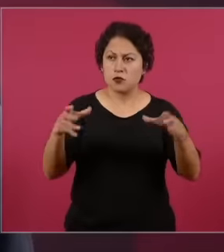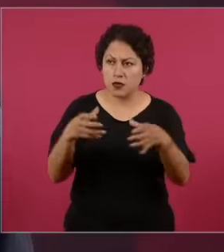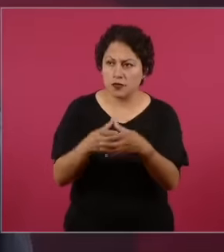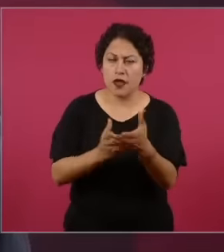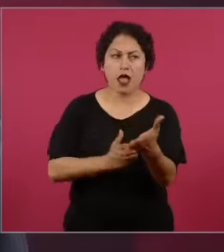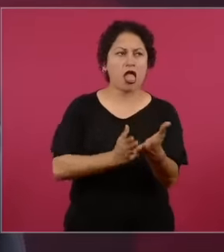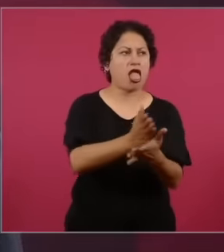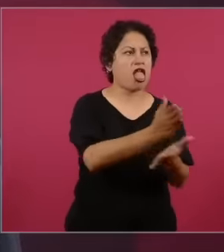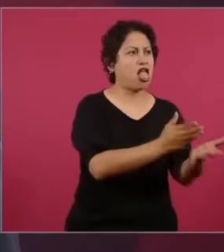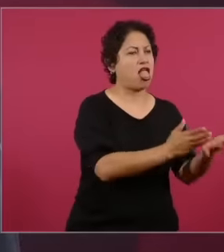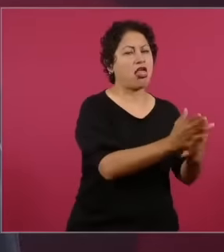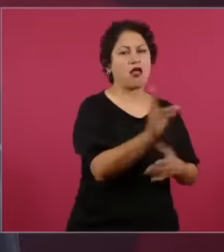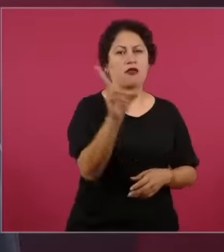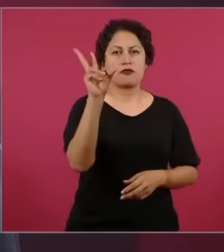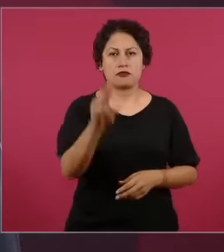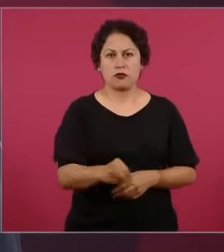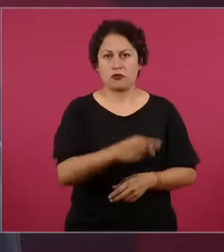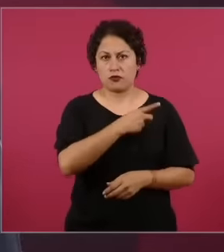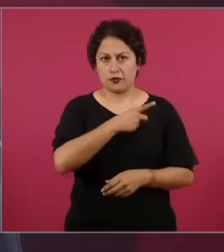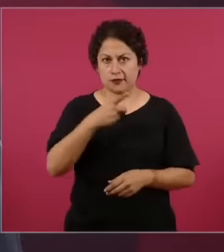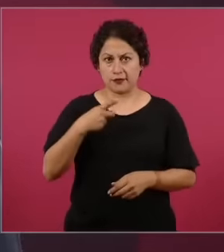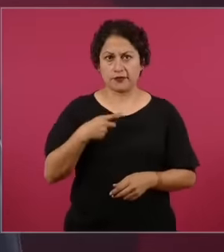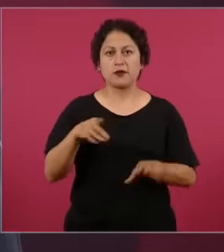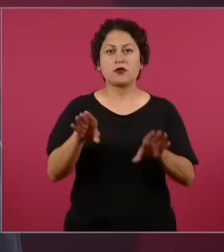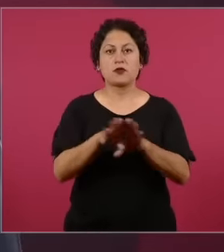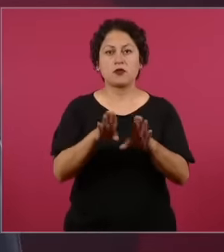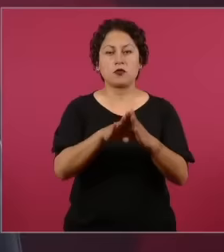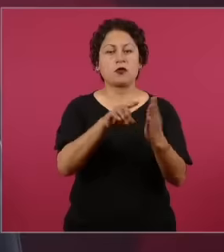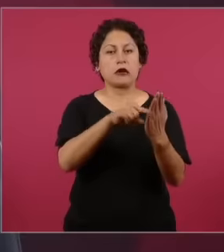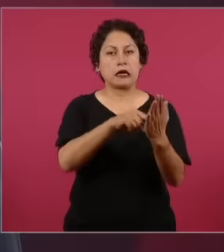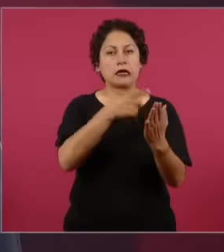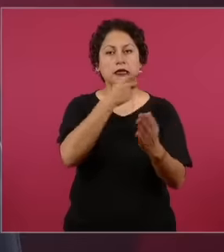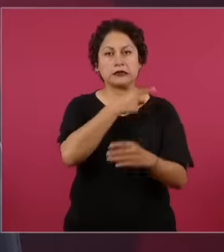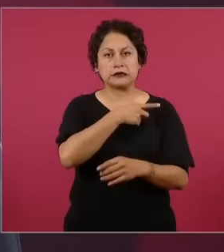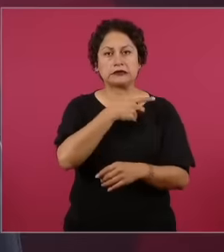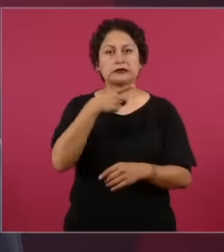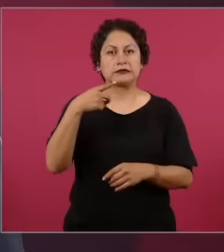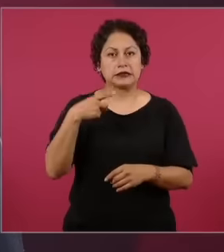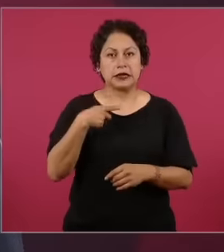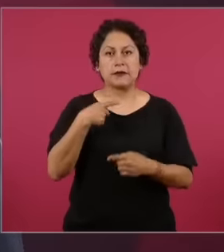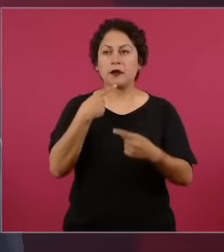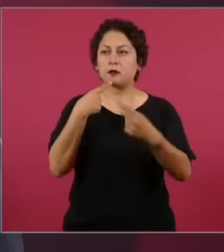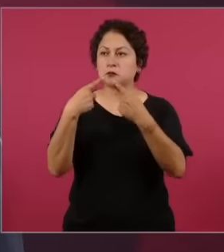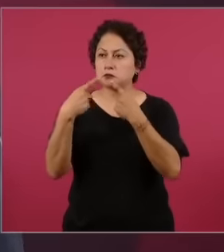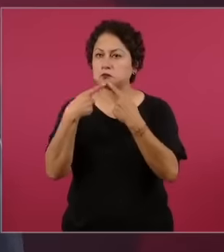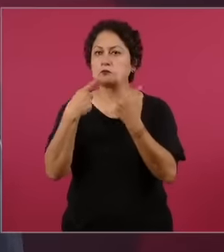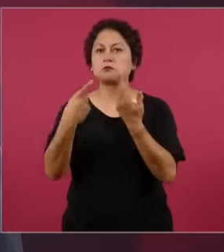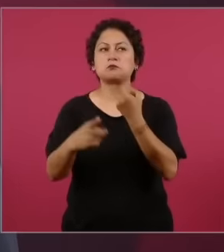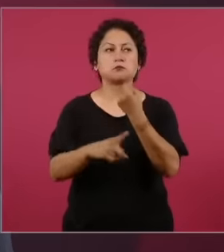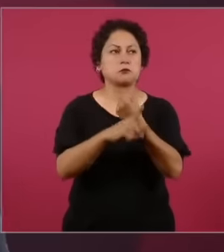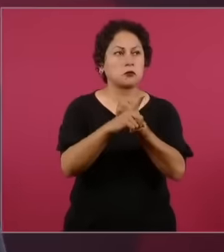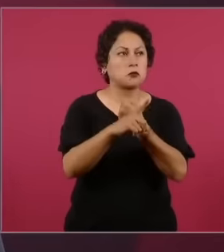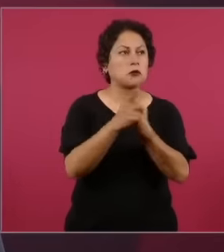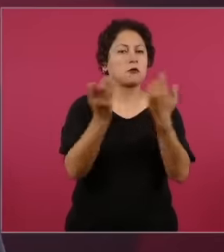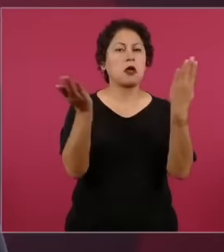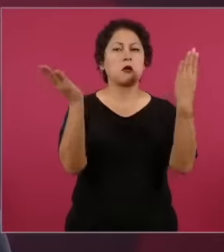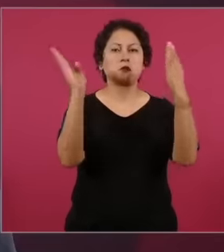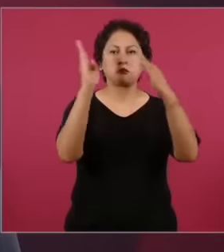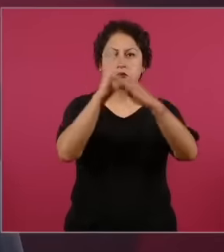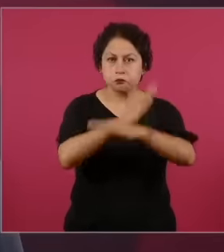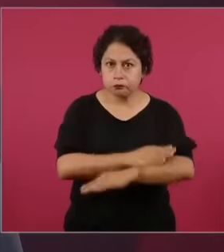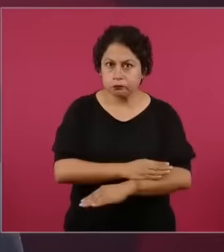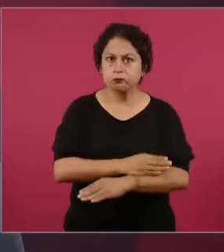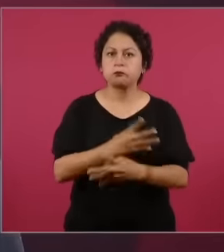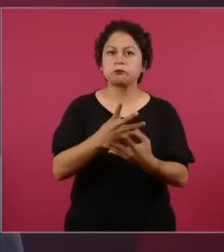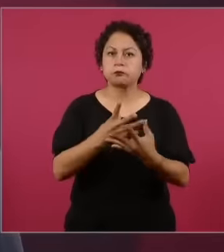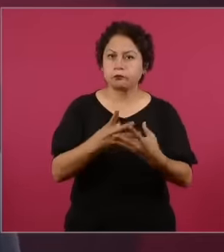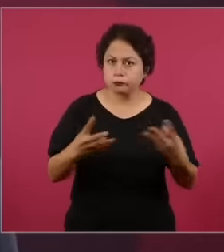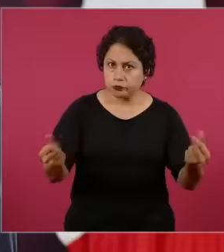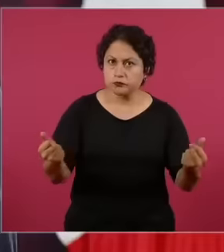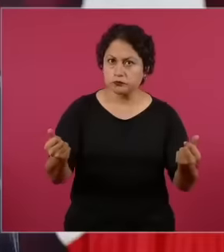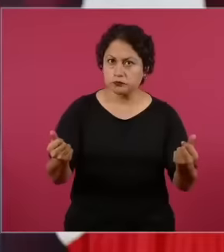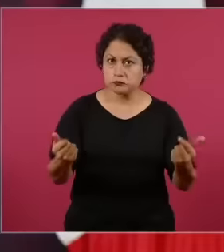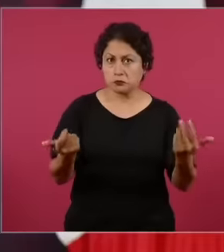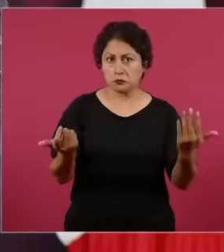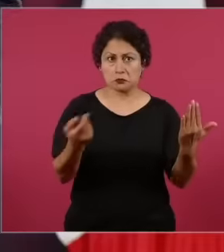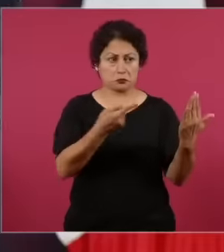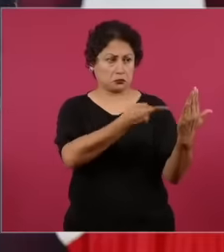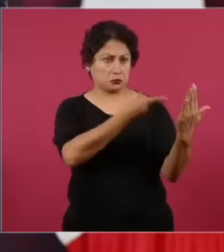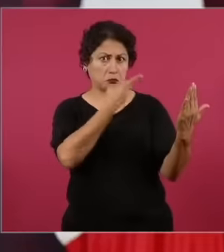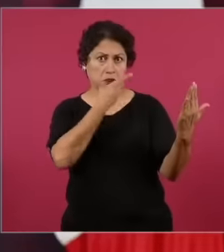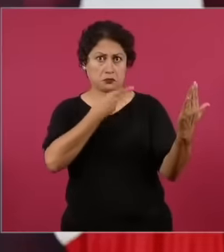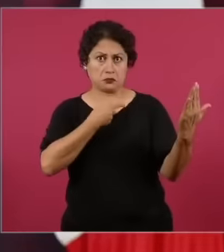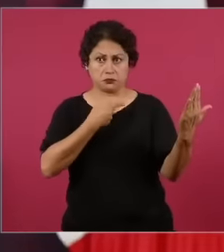controversies and those principles are what we apply how are we going to allow the